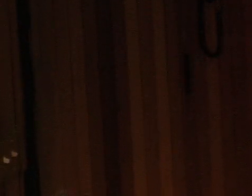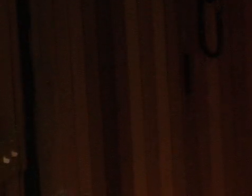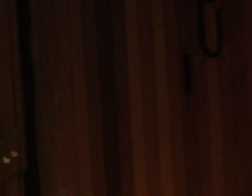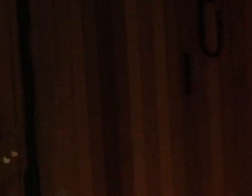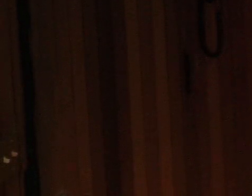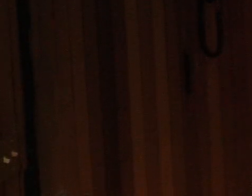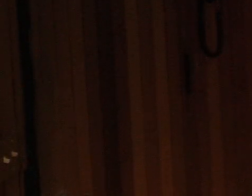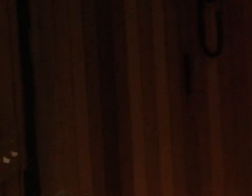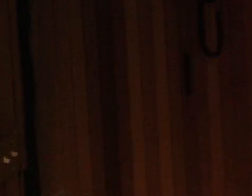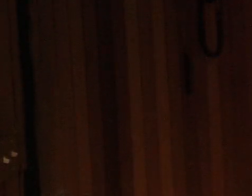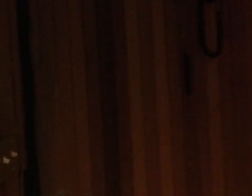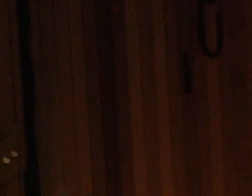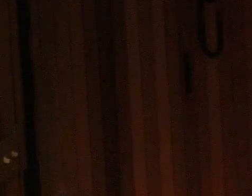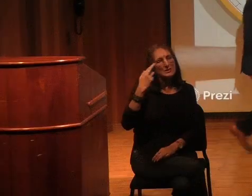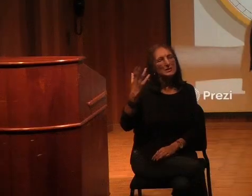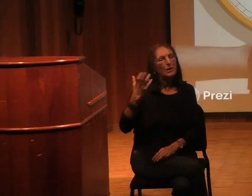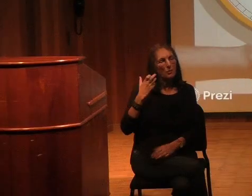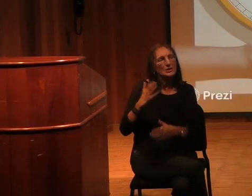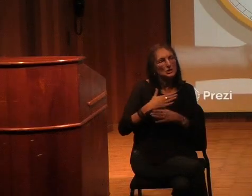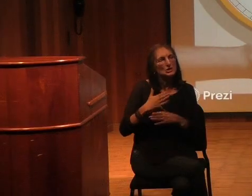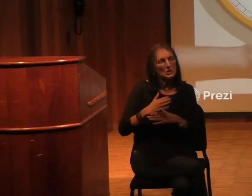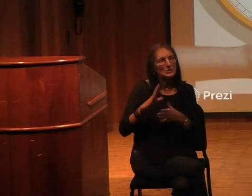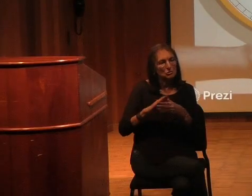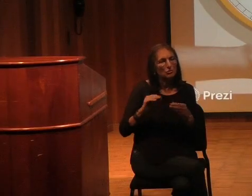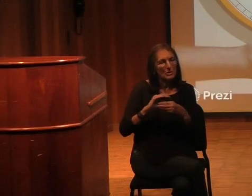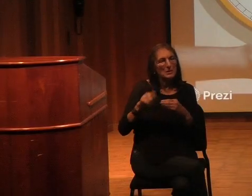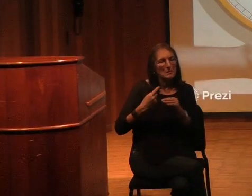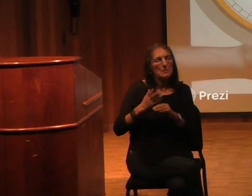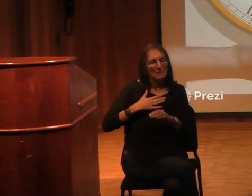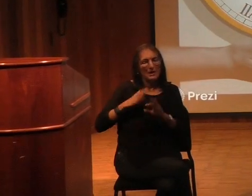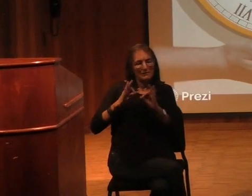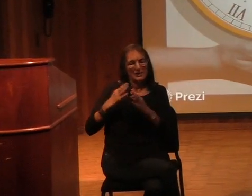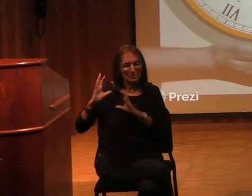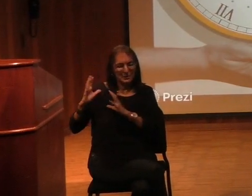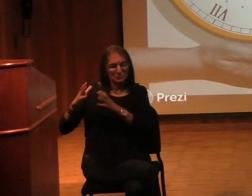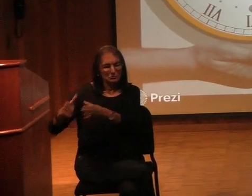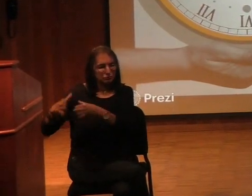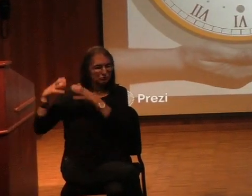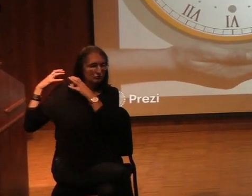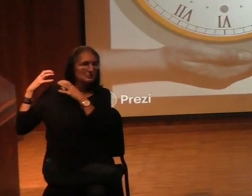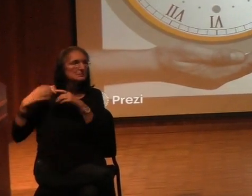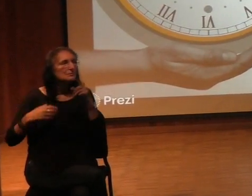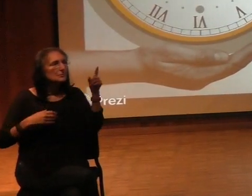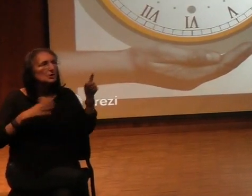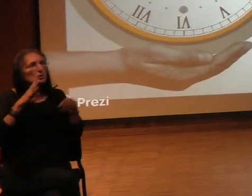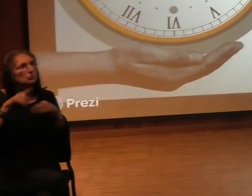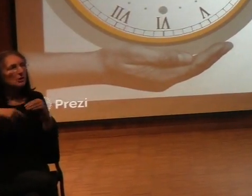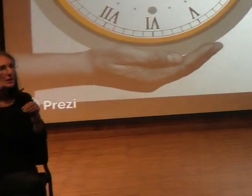Yes. (audience member asks a question in the background)